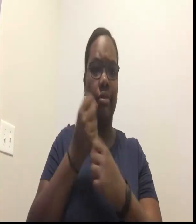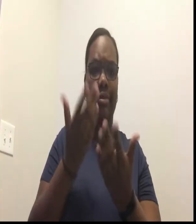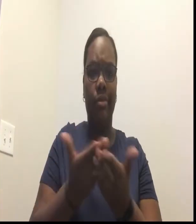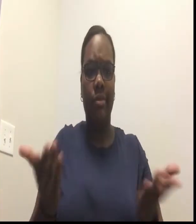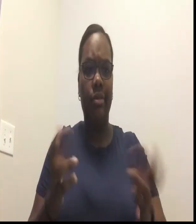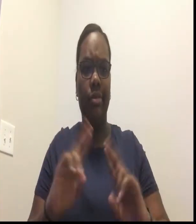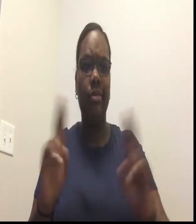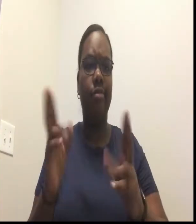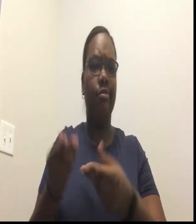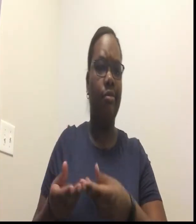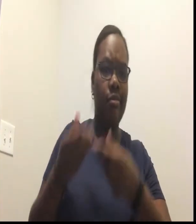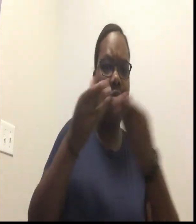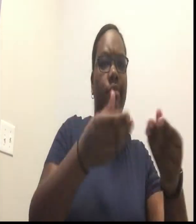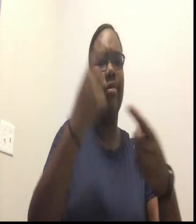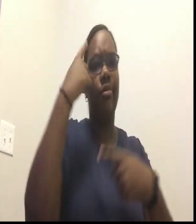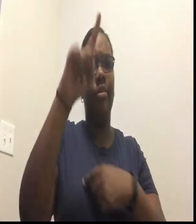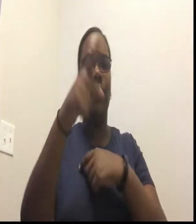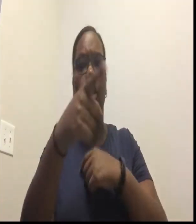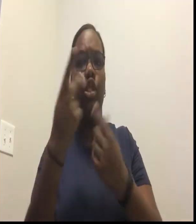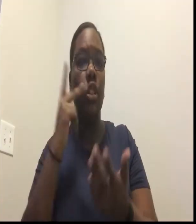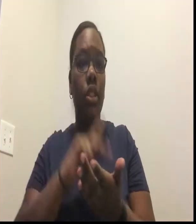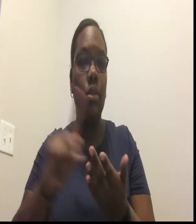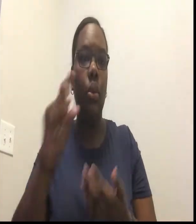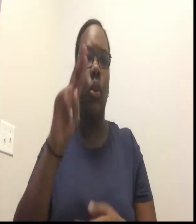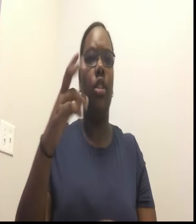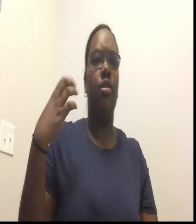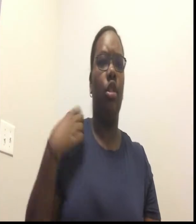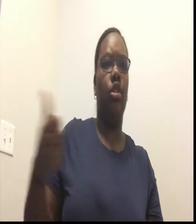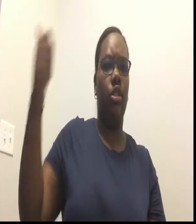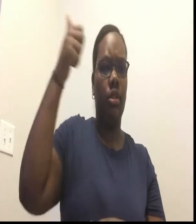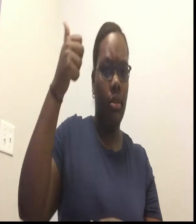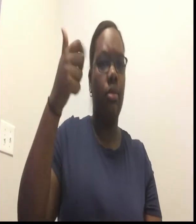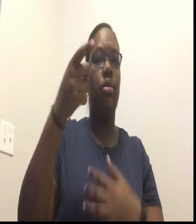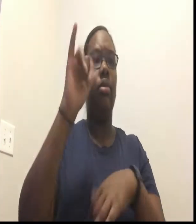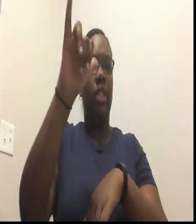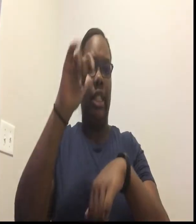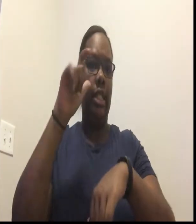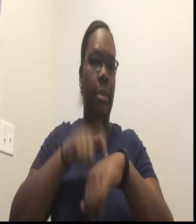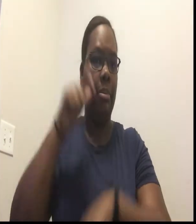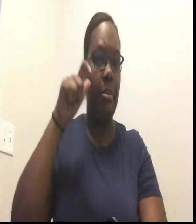new item motion" and then it will proceed from there.